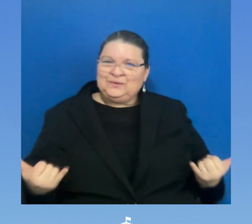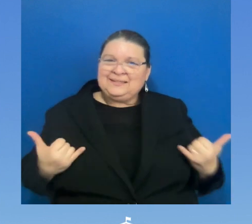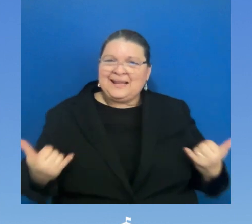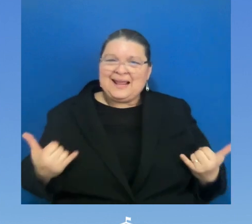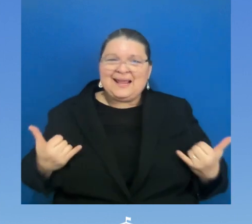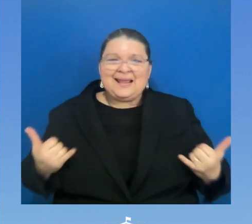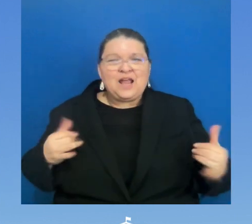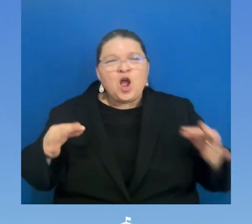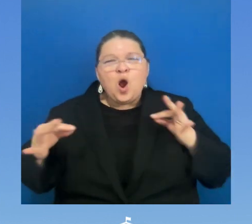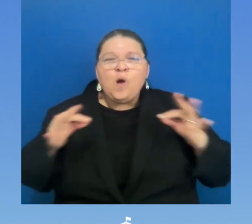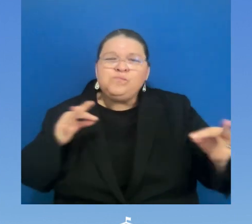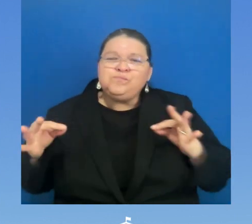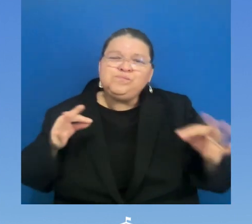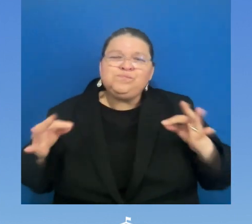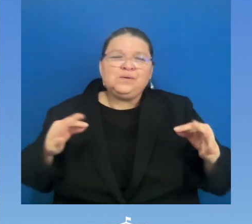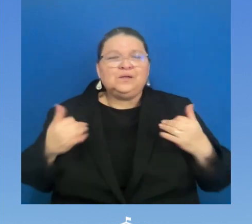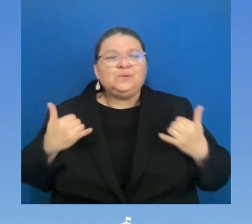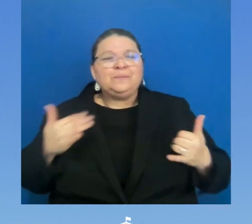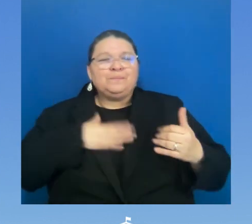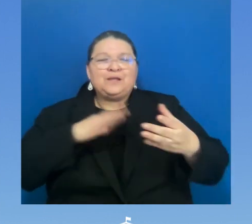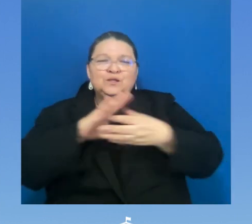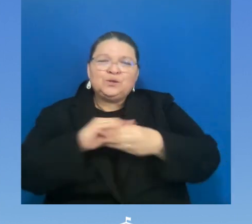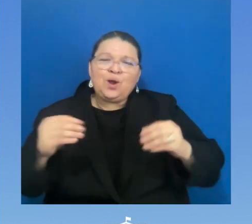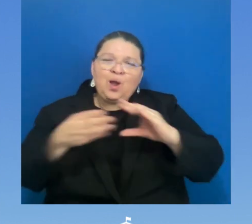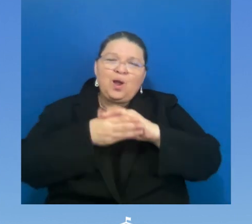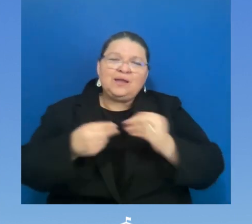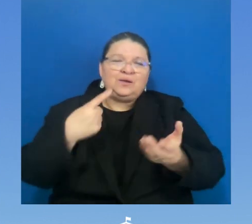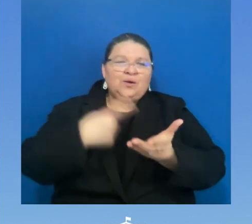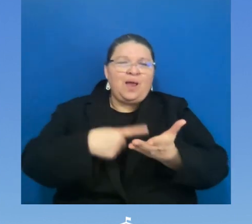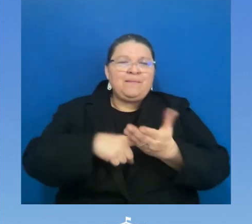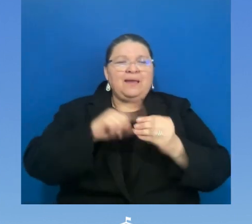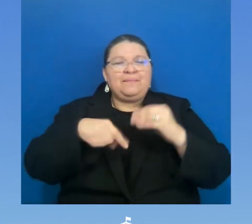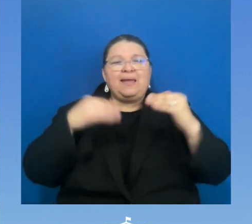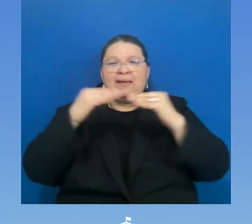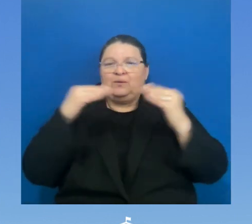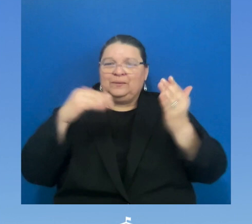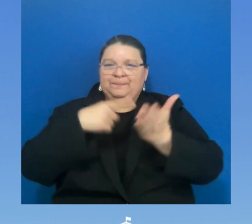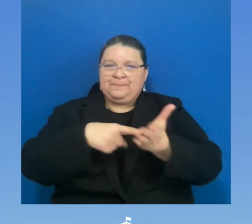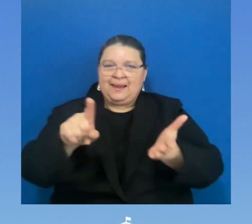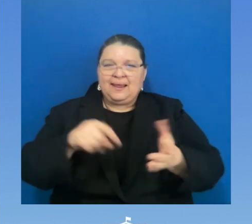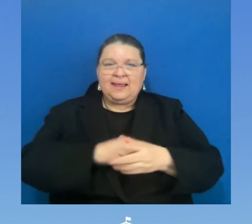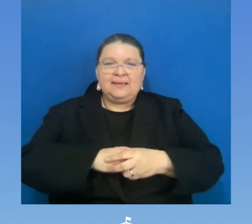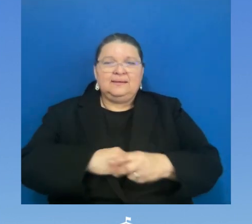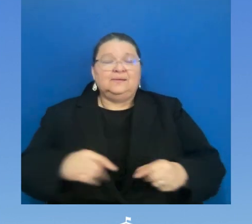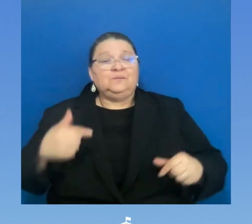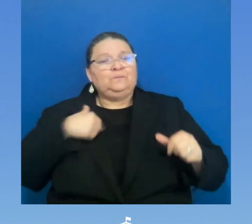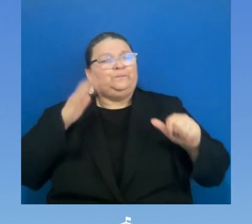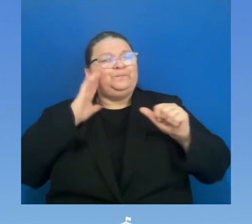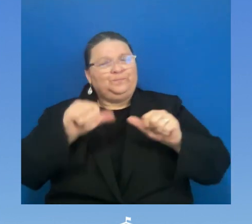You have my commitment to continue advocacy work on behalf of the economic security of women